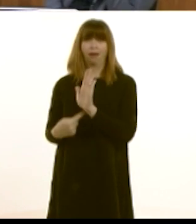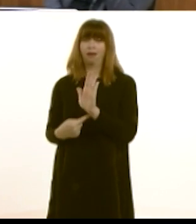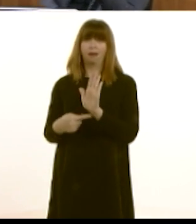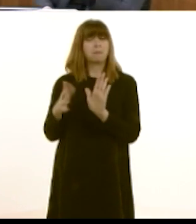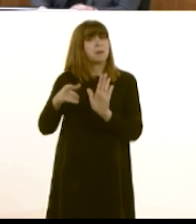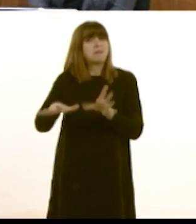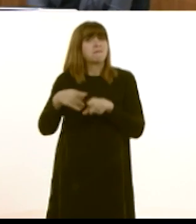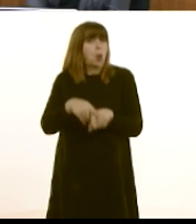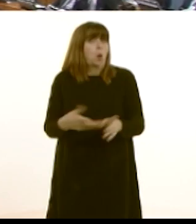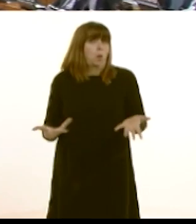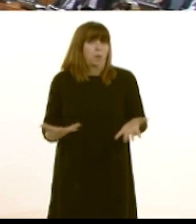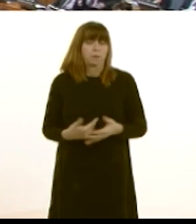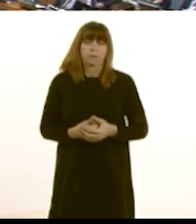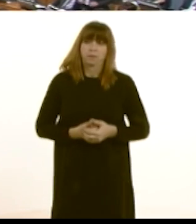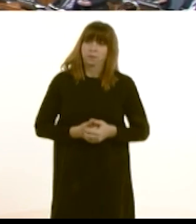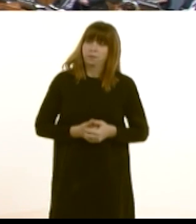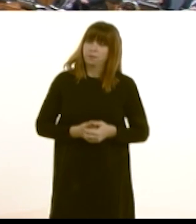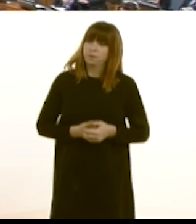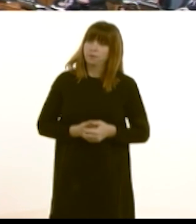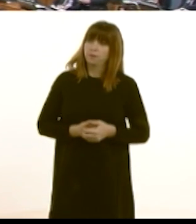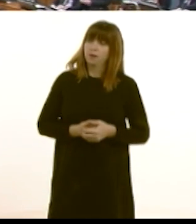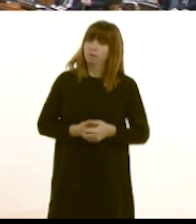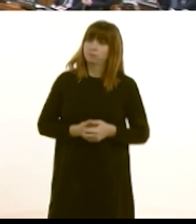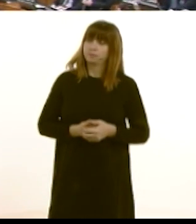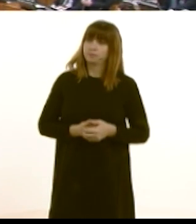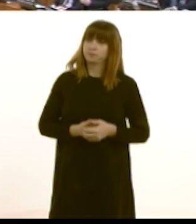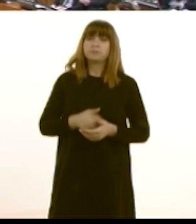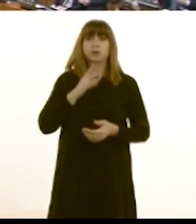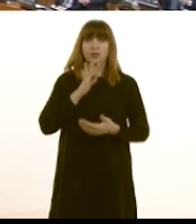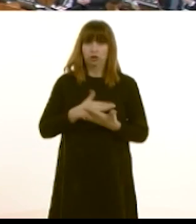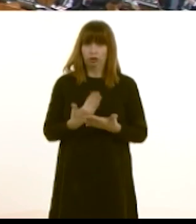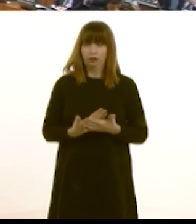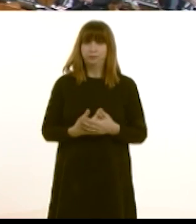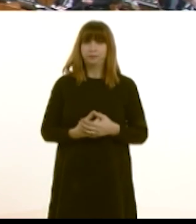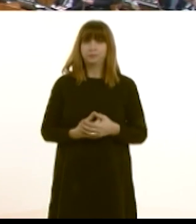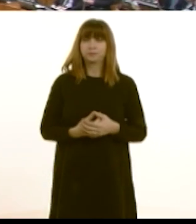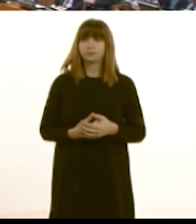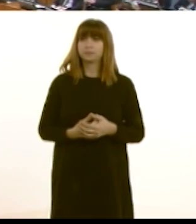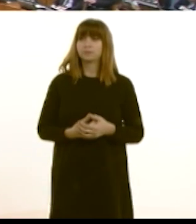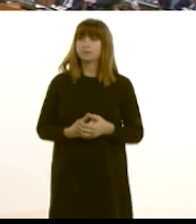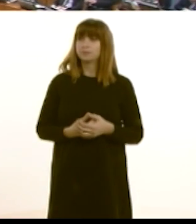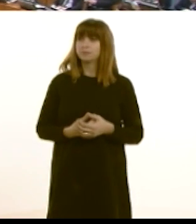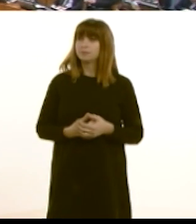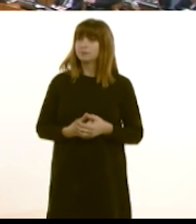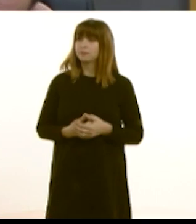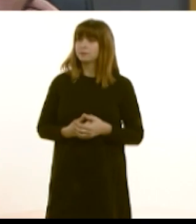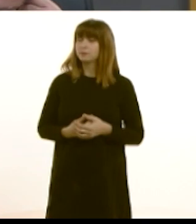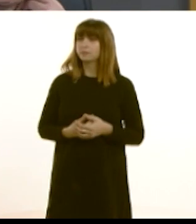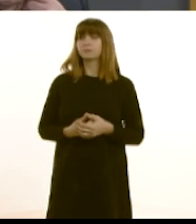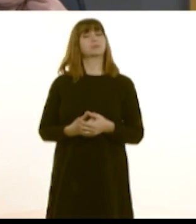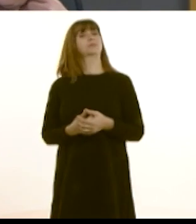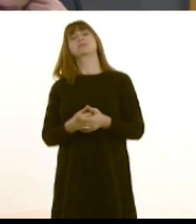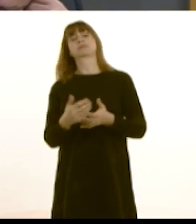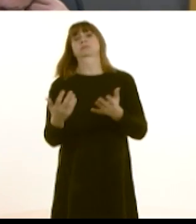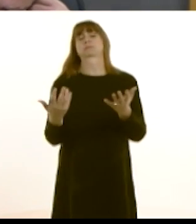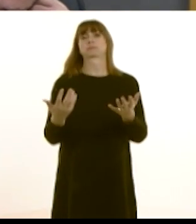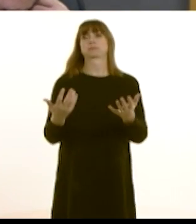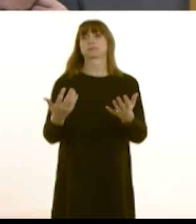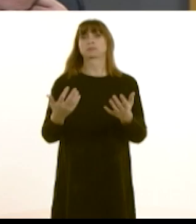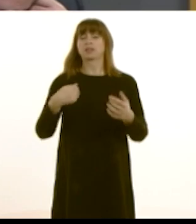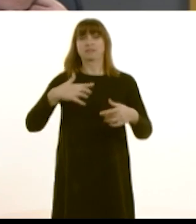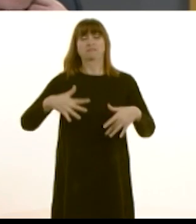Simon Thomas: Well, First Minister, no party of Government has taken climate change seriously